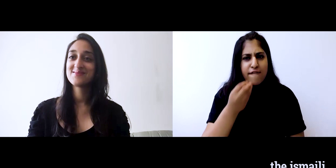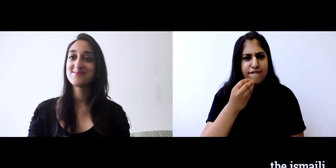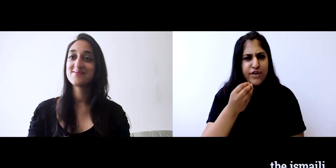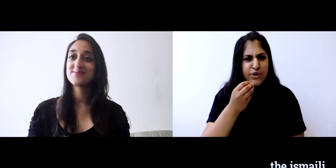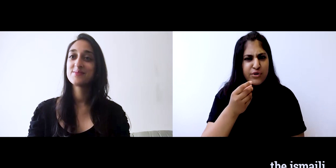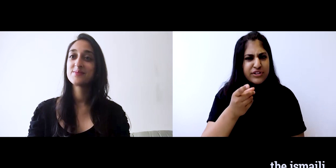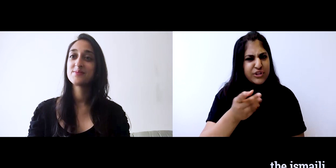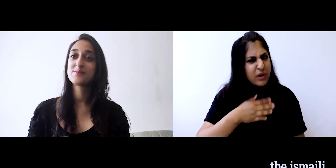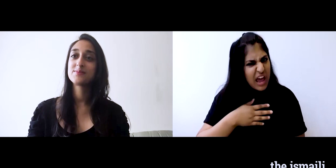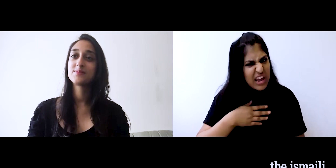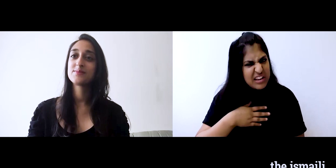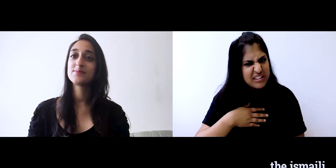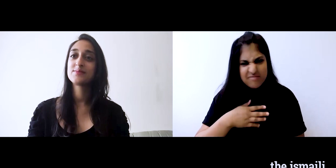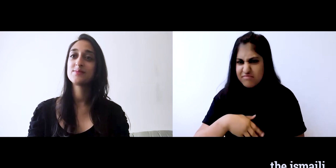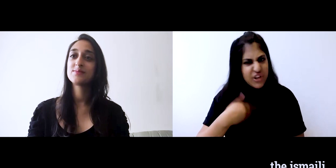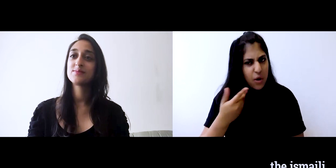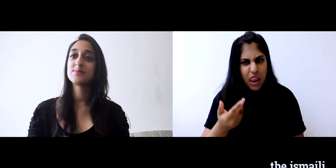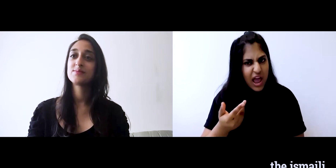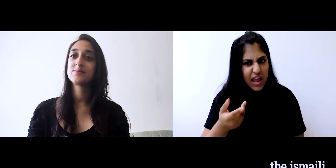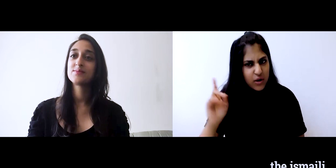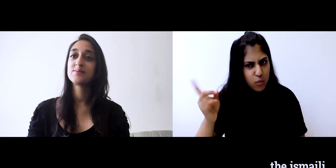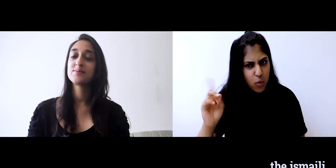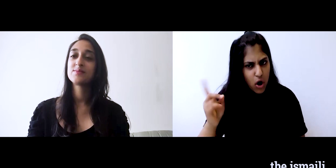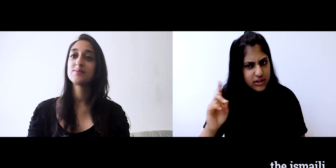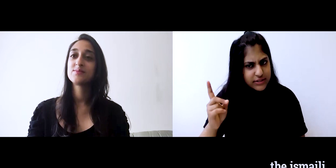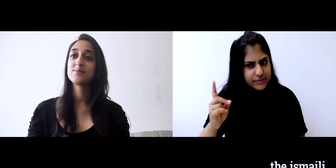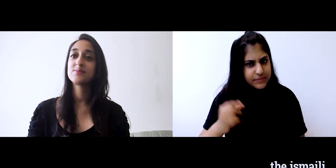Food you like? Don't like what?